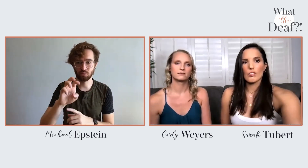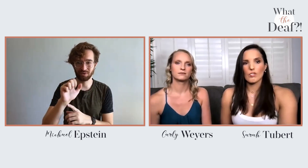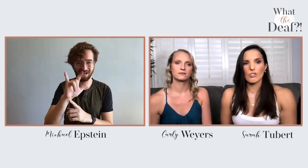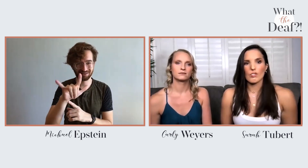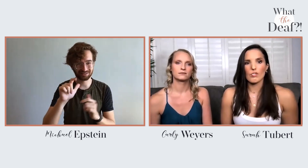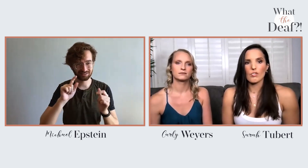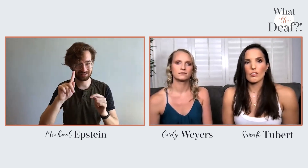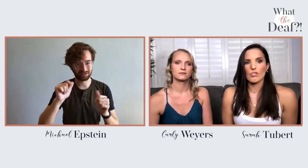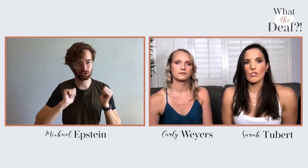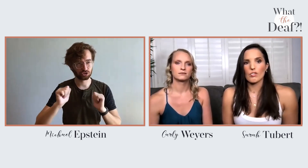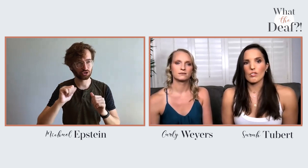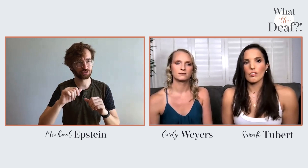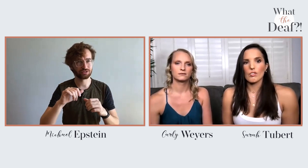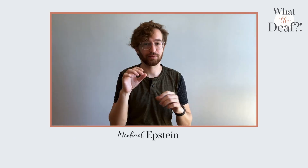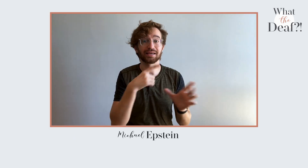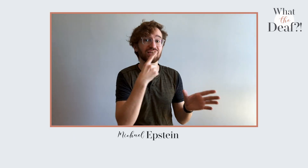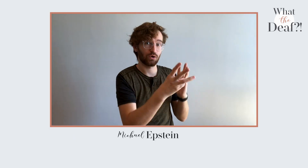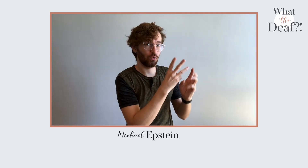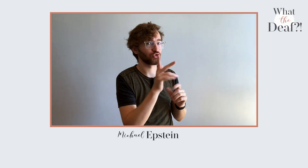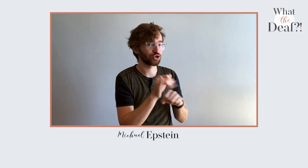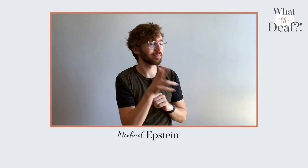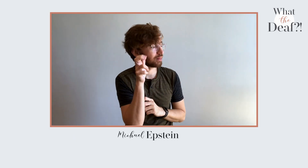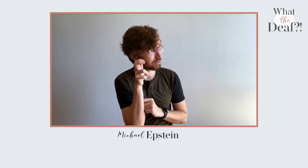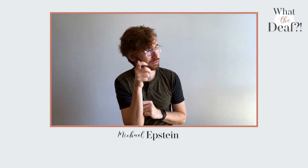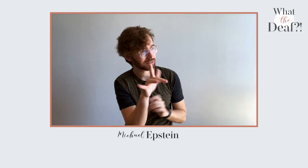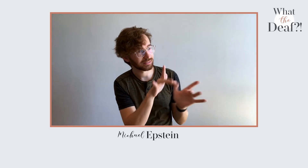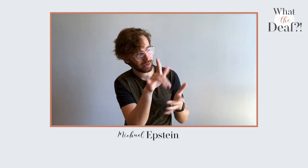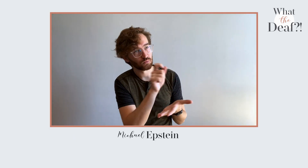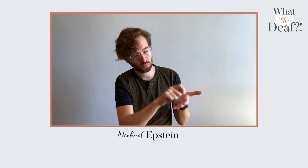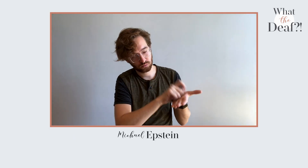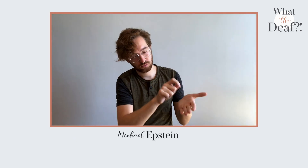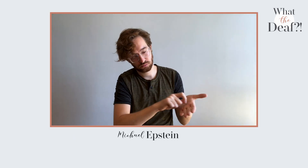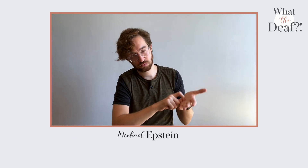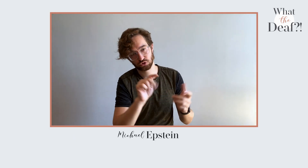for a reality show in the hearing world, you would listen and write down everything that is being said.